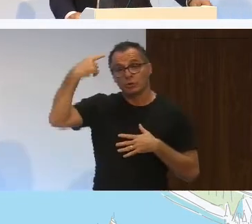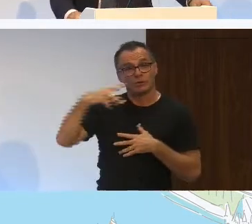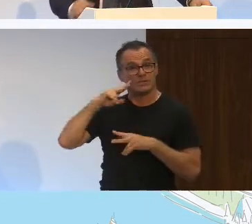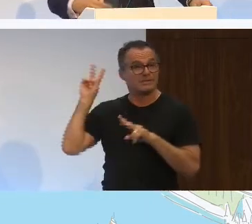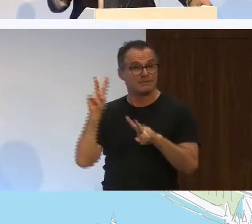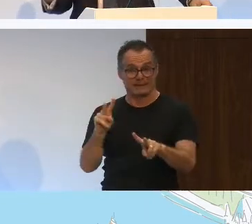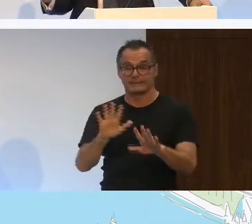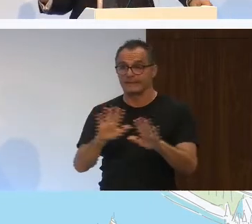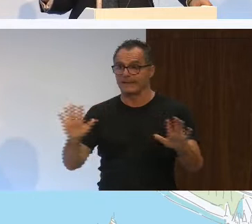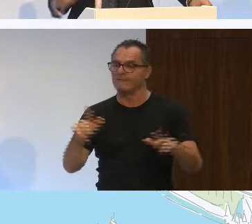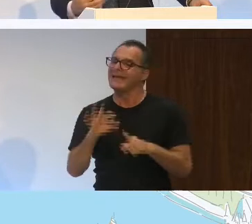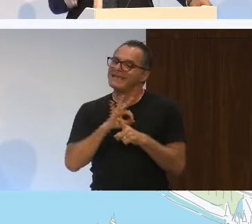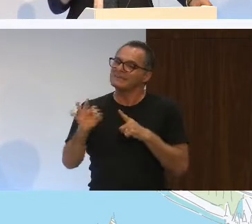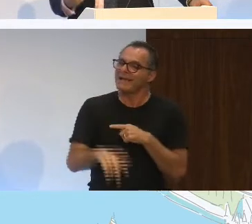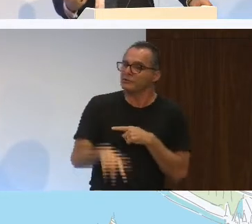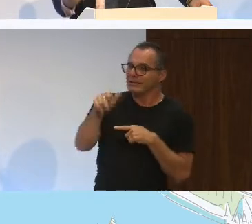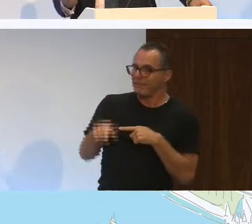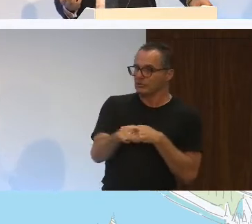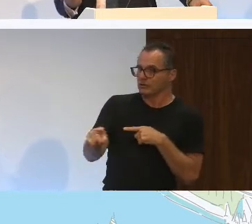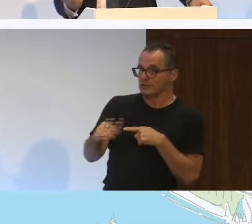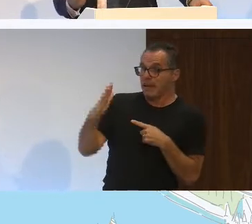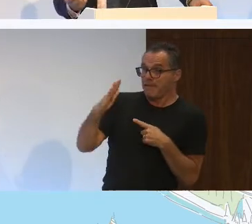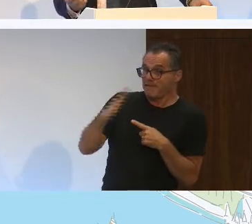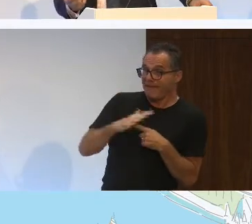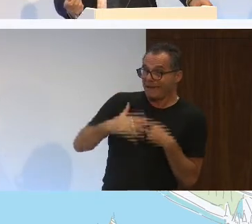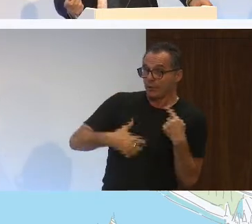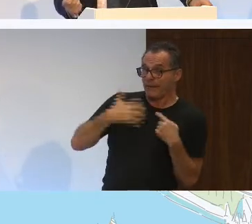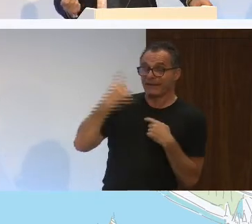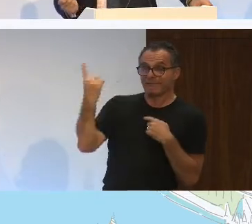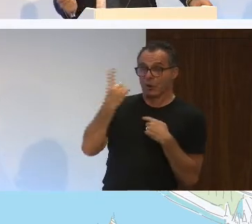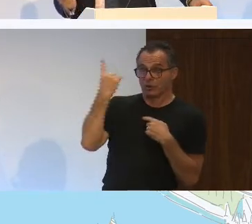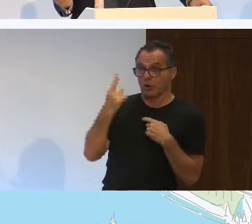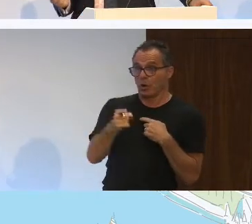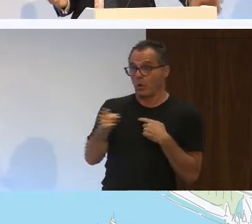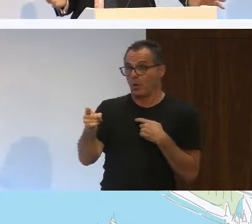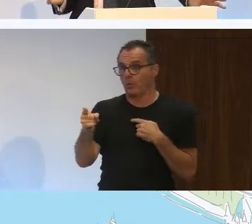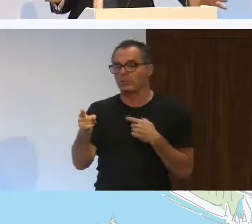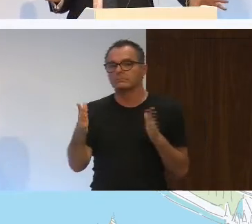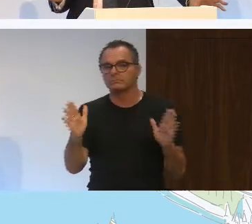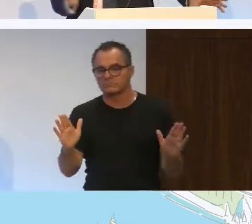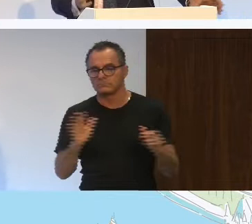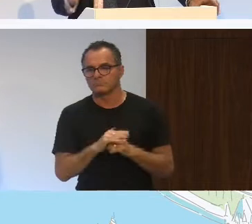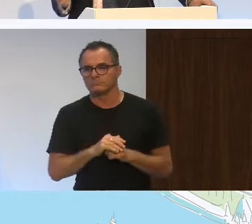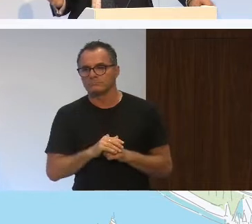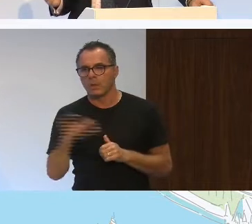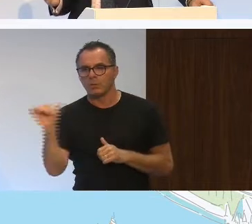that whose main complaint is vertigo, we should know what is the differential diagnosis,